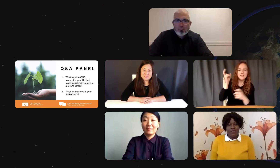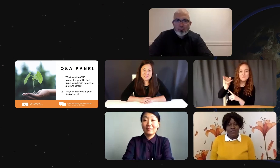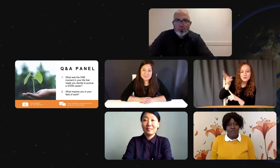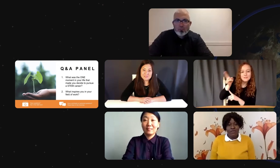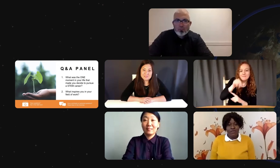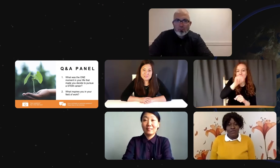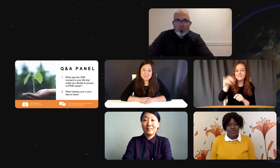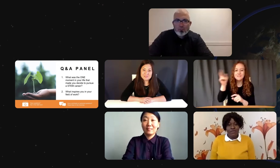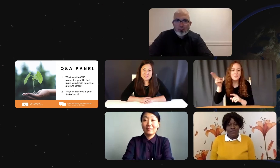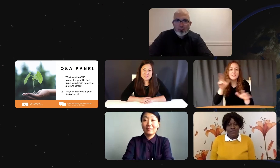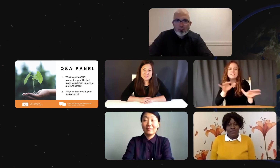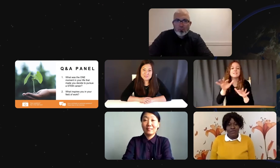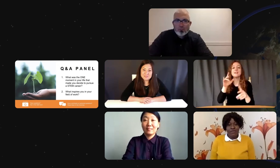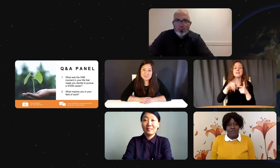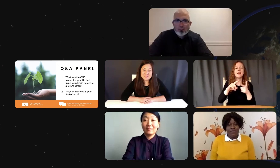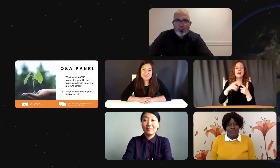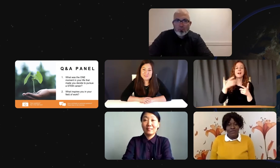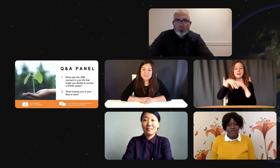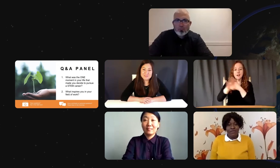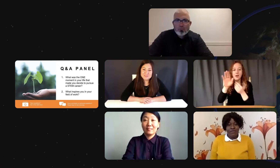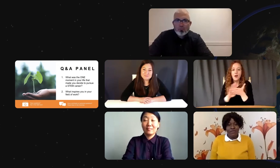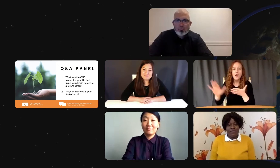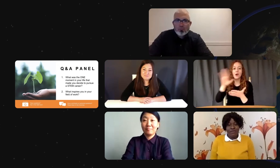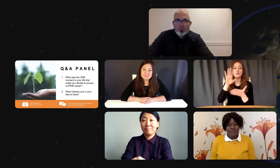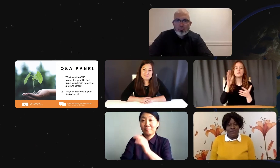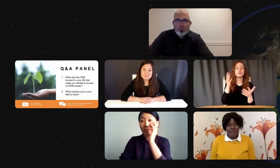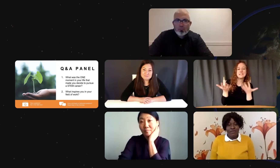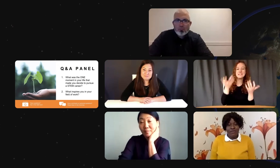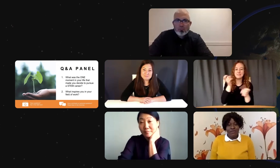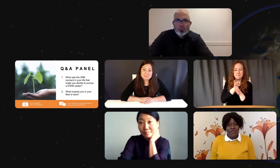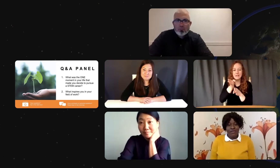I loved history in college. I couldn't pick a major.